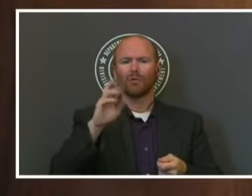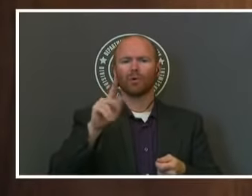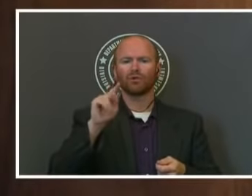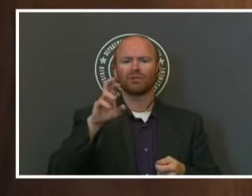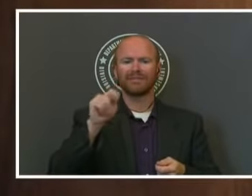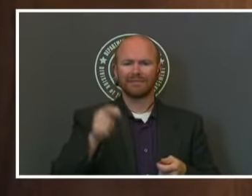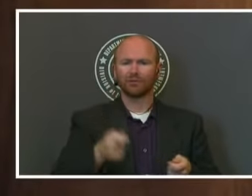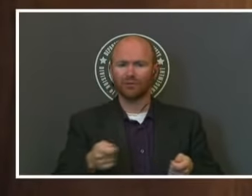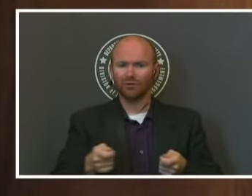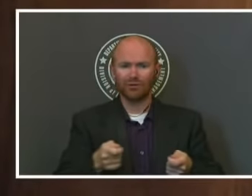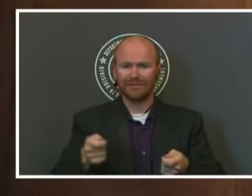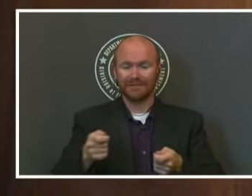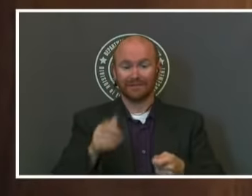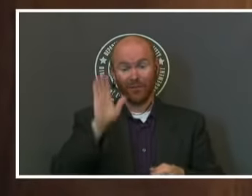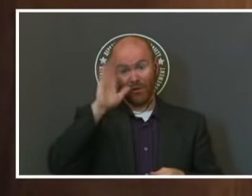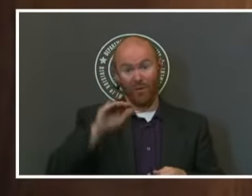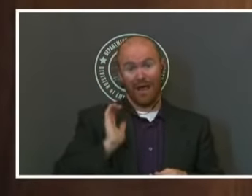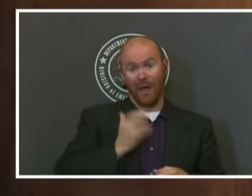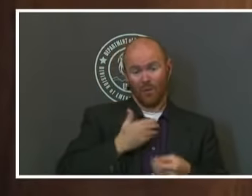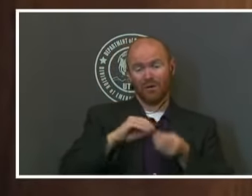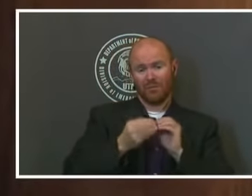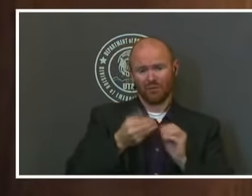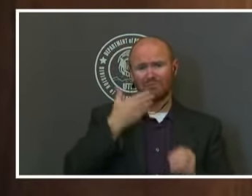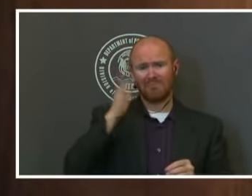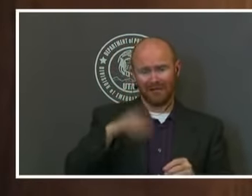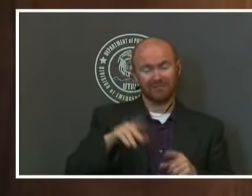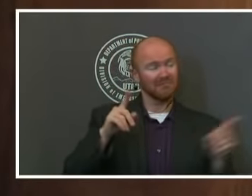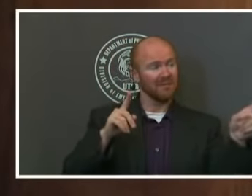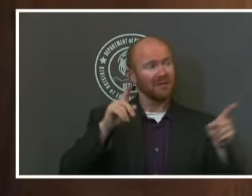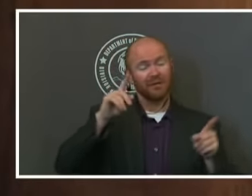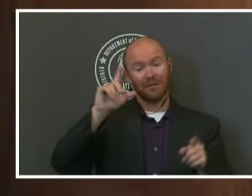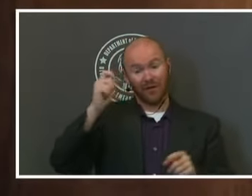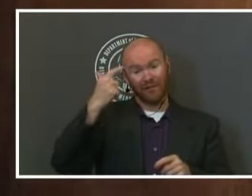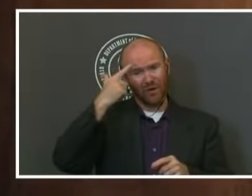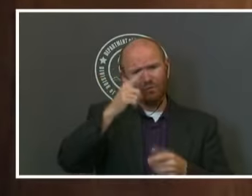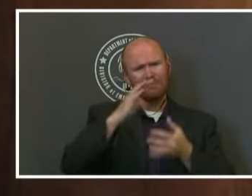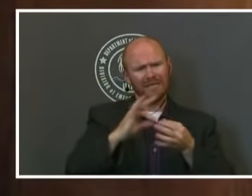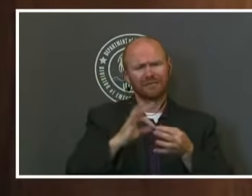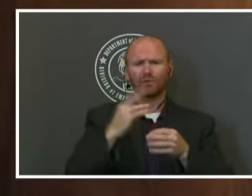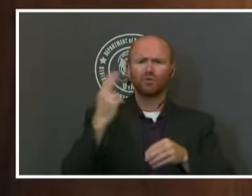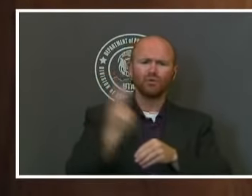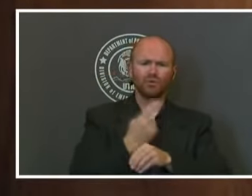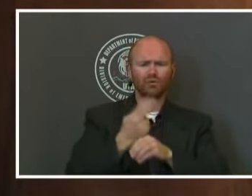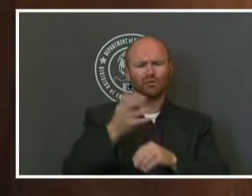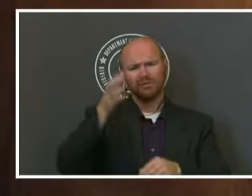bad and I know governor you've